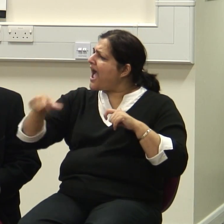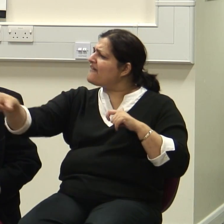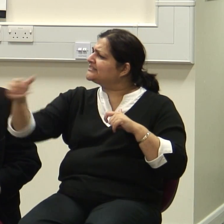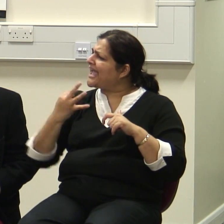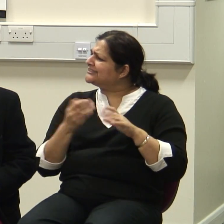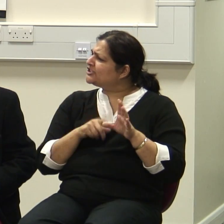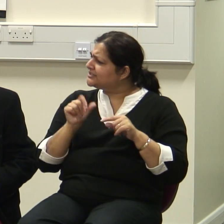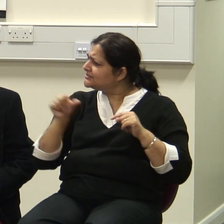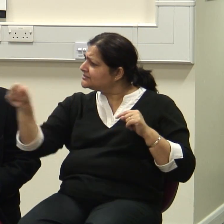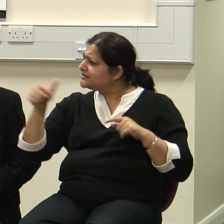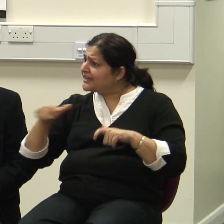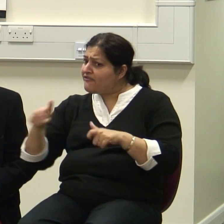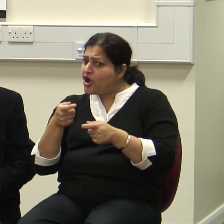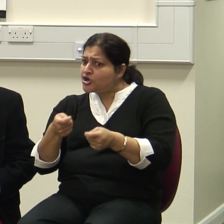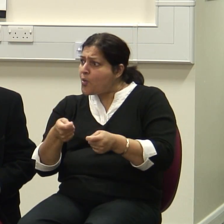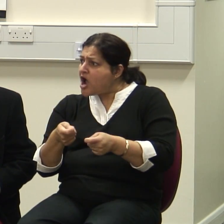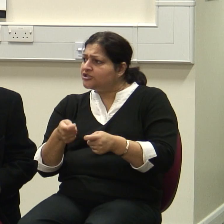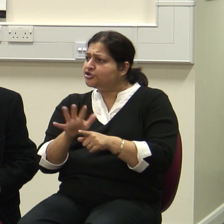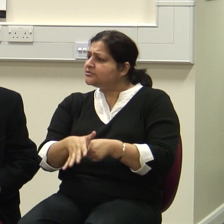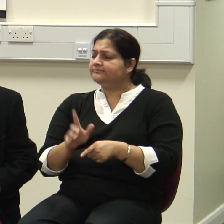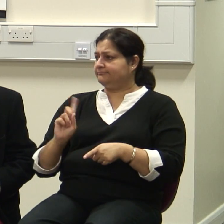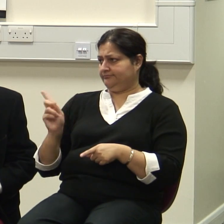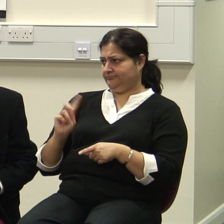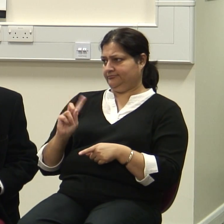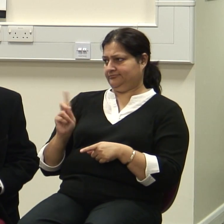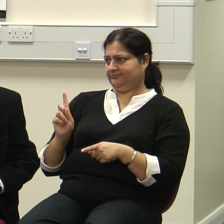that there is no coercion after age eighteen.